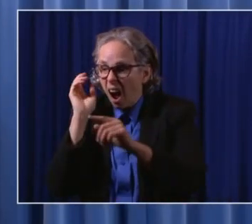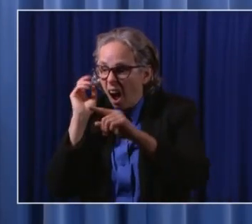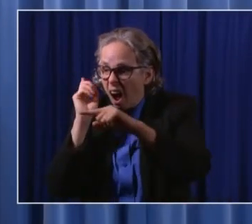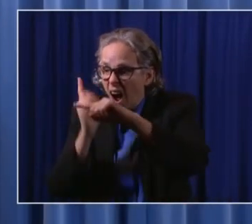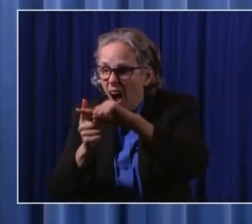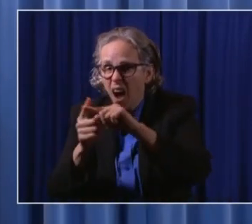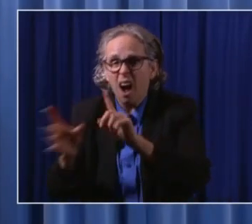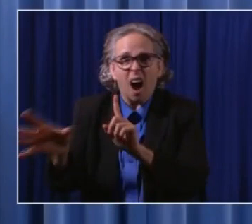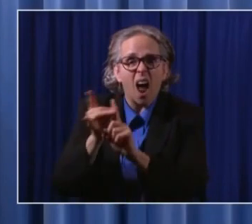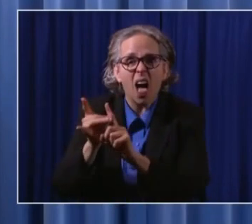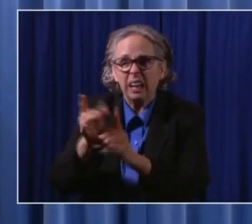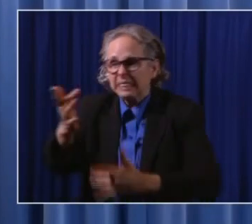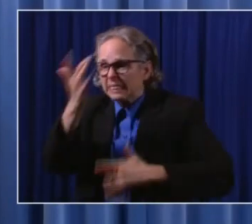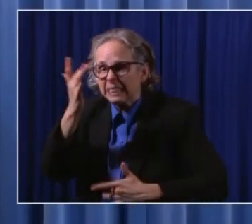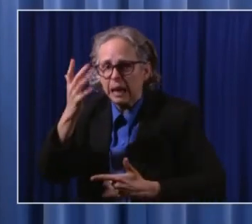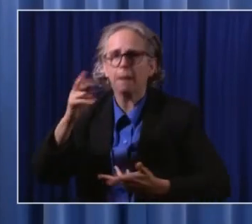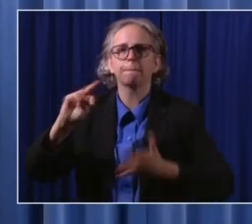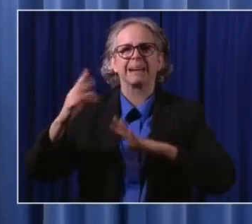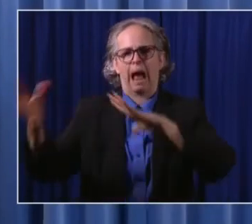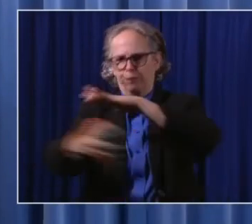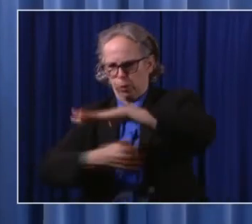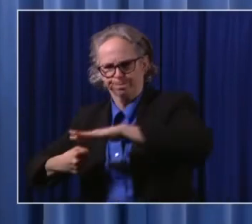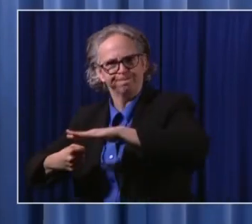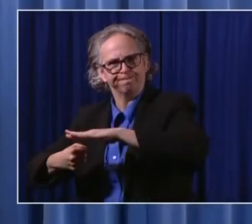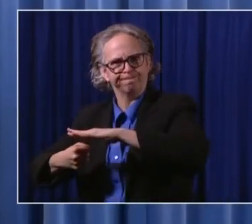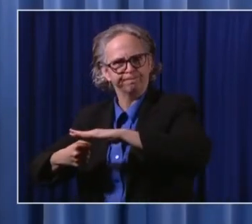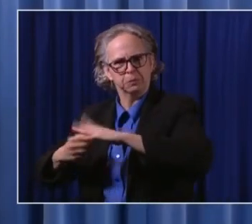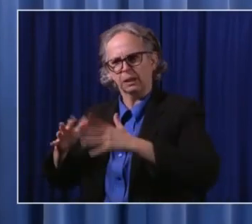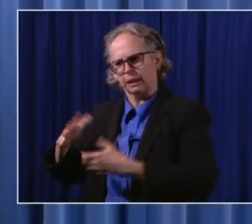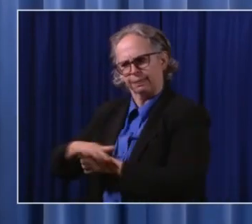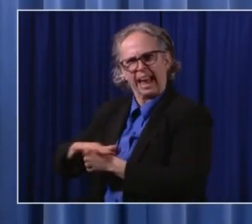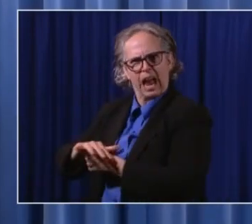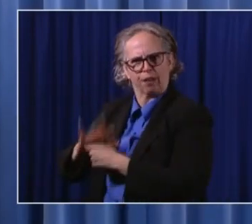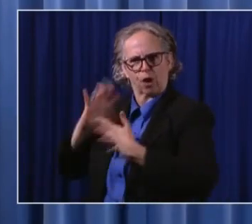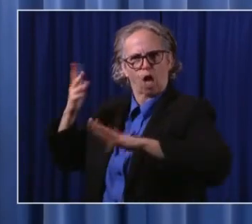FRATERNITIES, SORORITY HOUSES OR OTHER HOUSING. THOSE INDIVIDUALS WHO BECOME